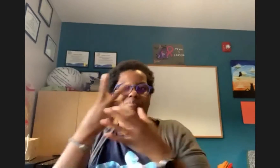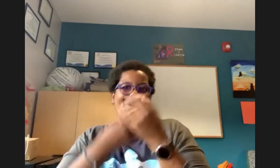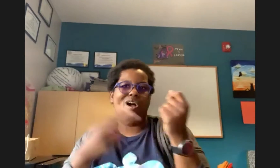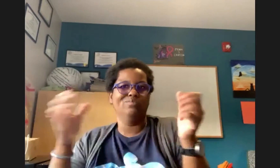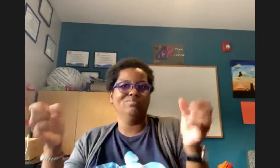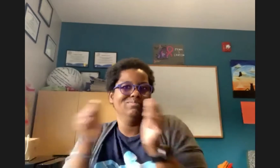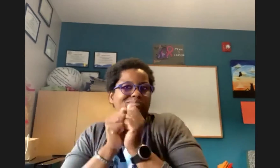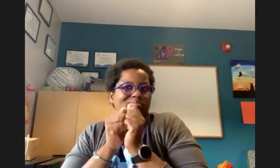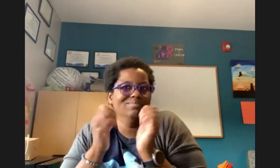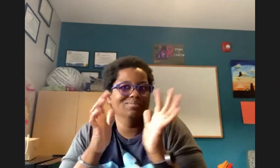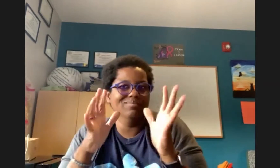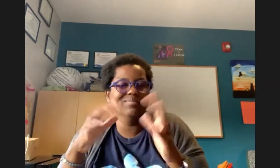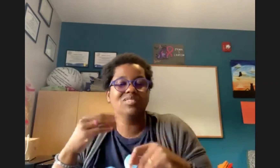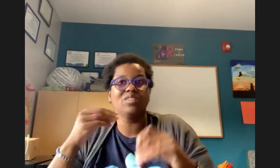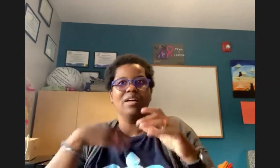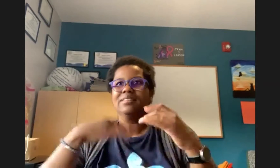So two bachelor's.